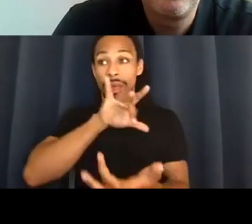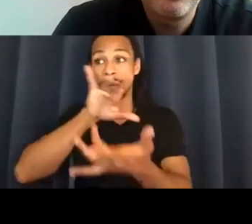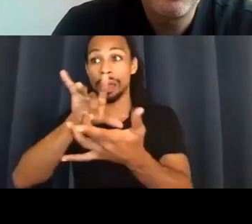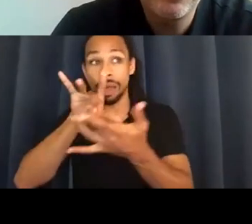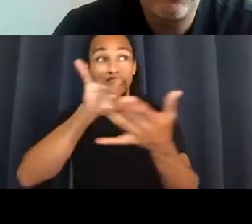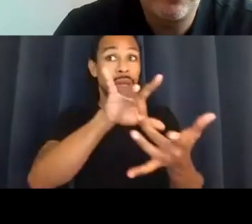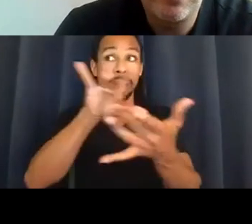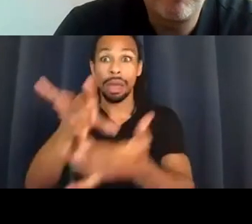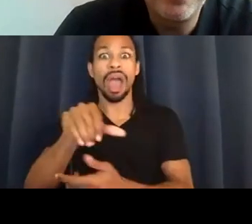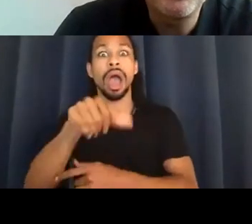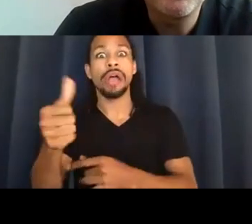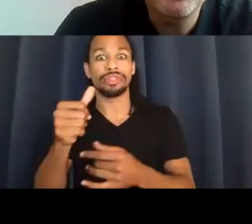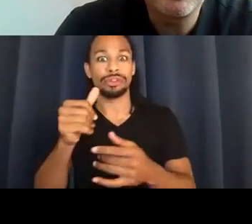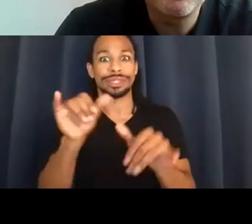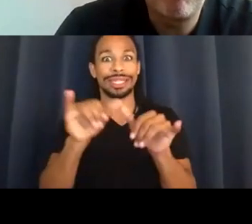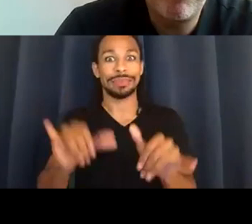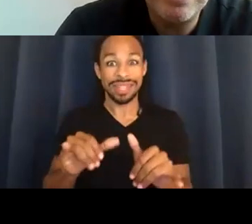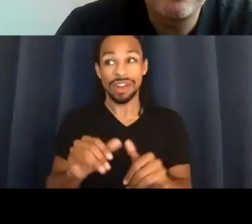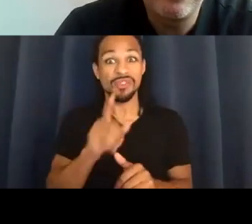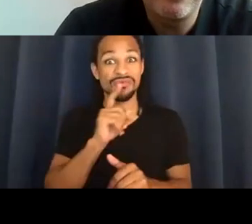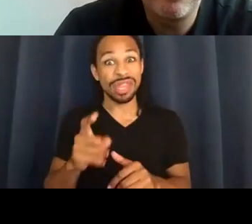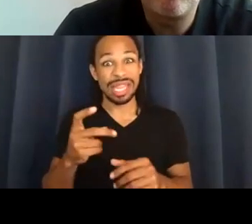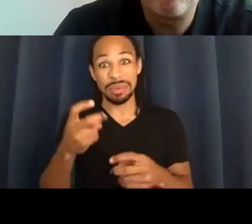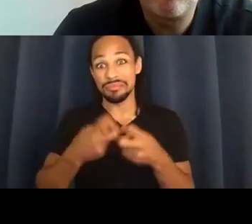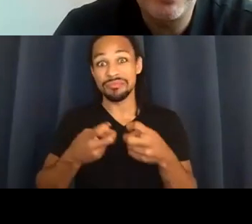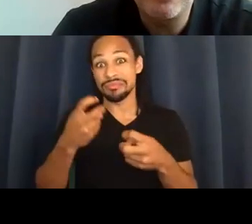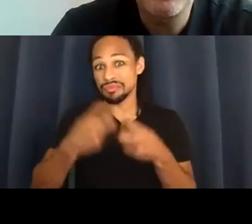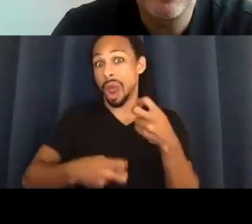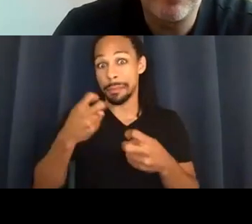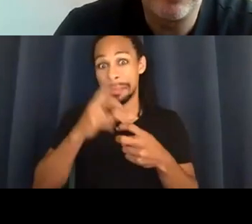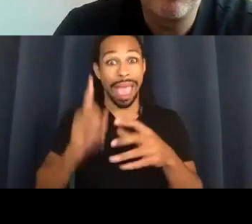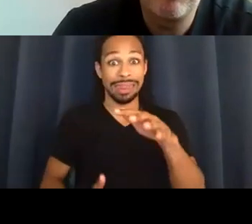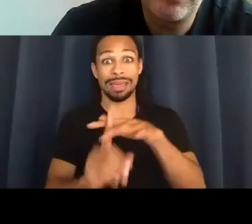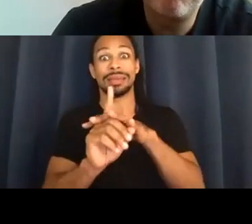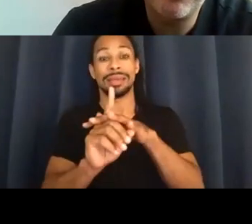It is interesting seeing Biden announce an environmental